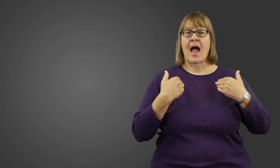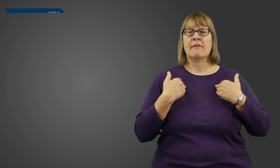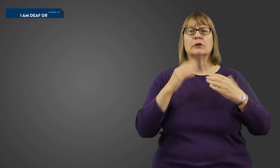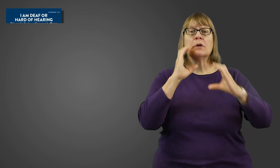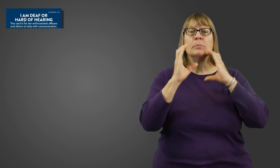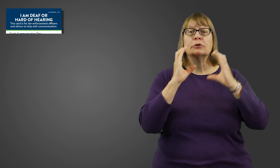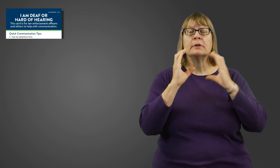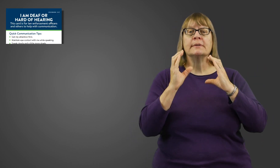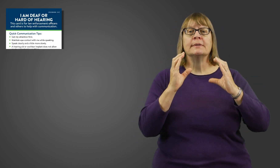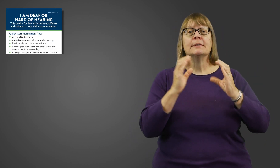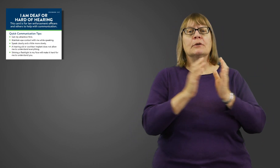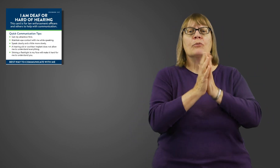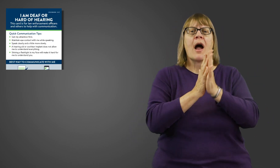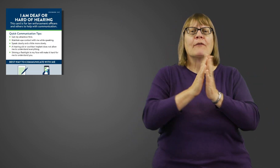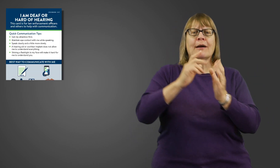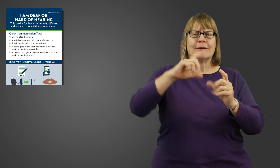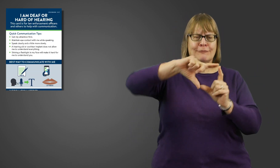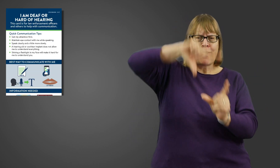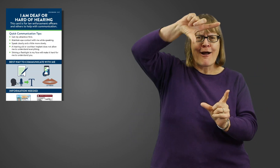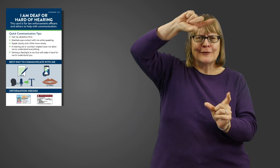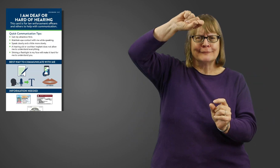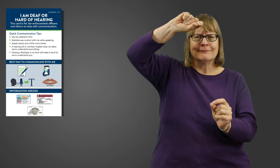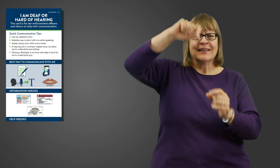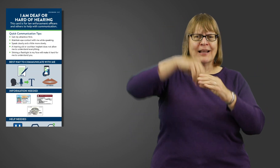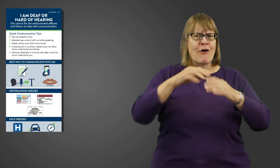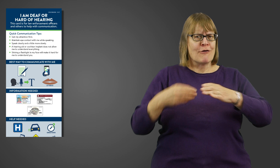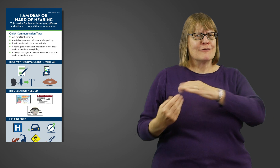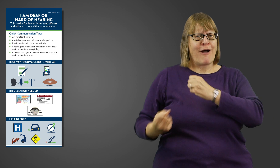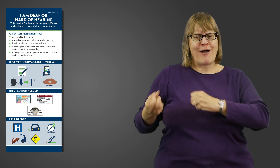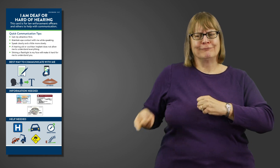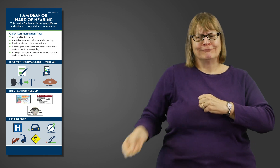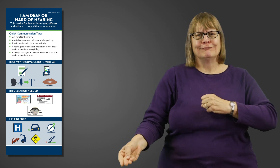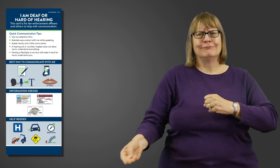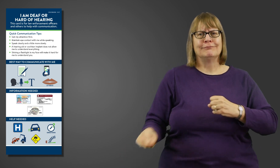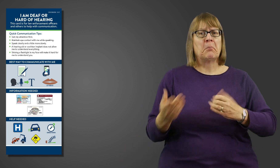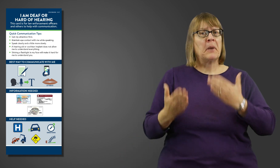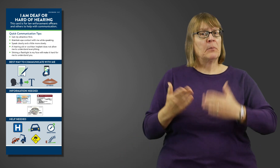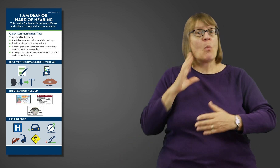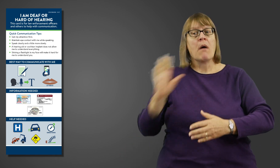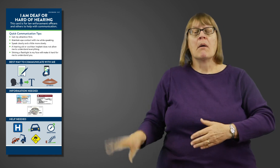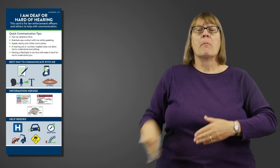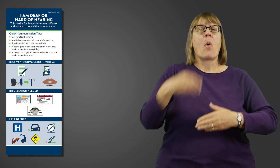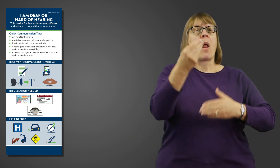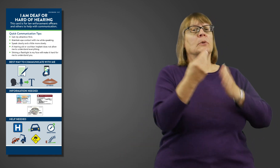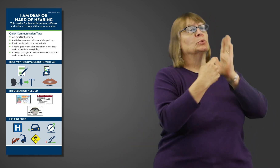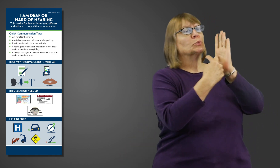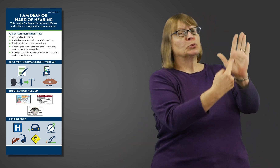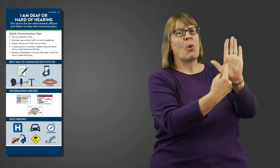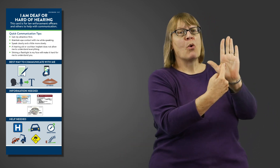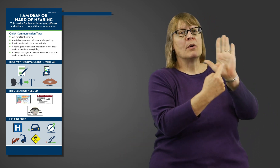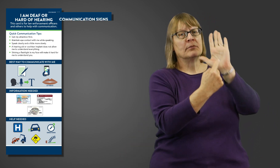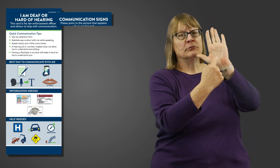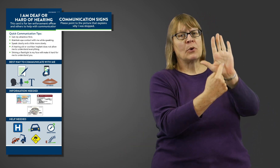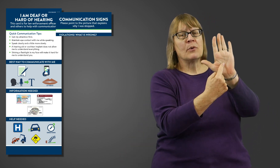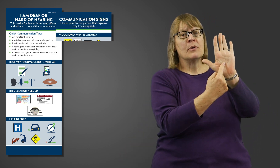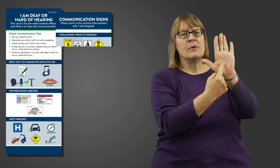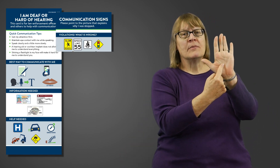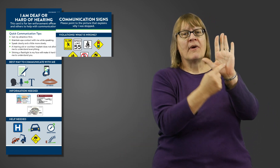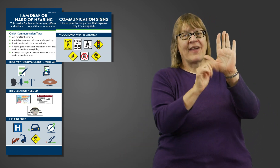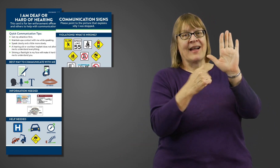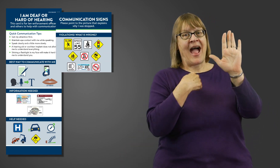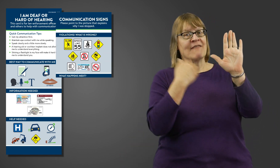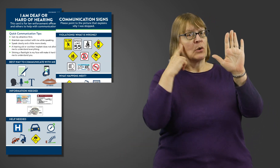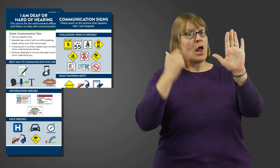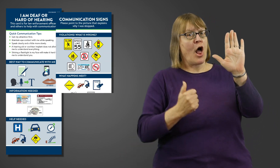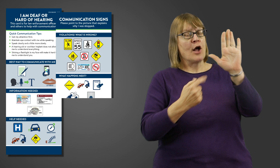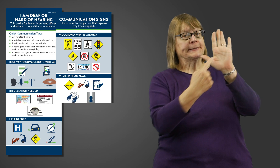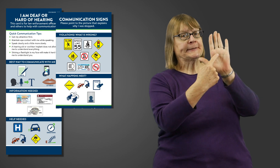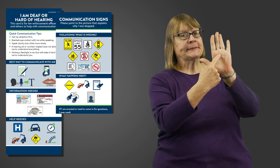Some people may have traffic and/or communication cards in their vehicles that they may show you.